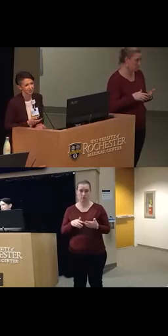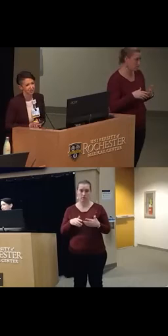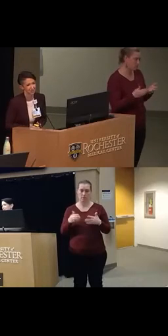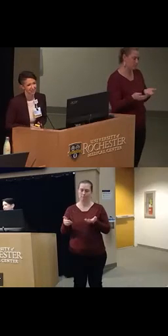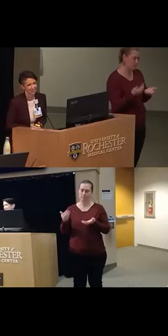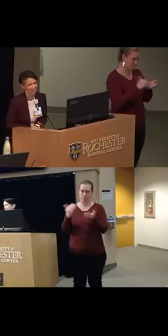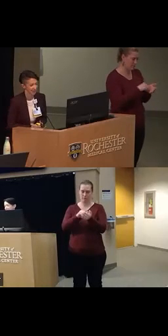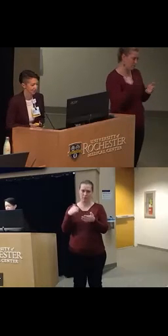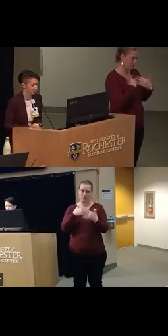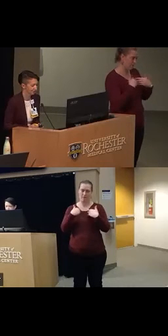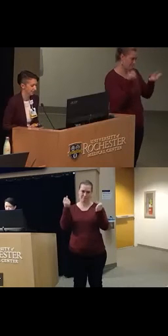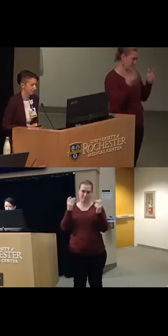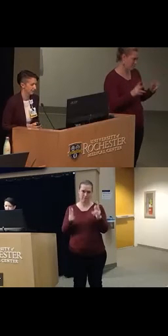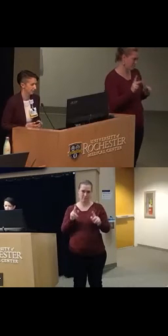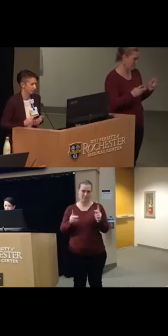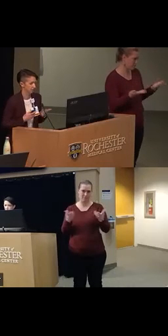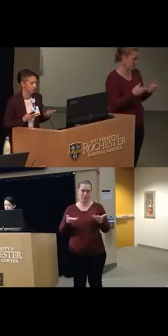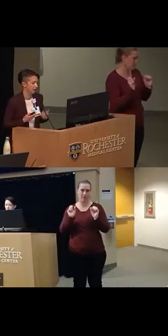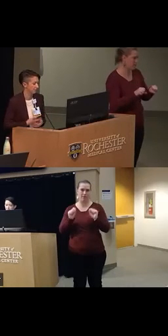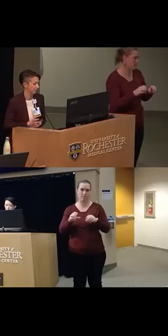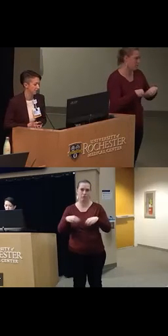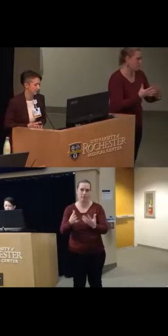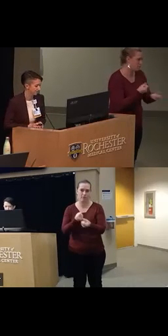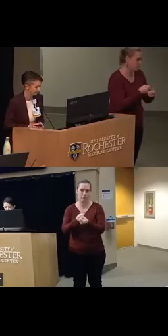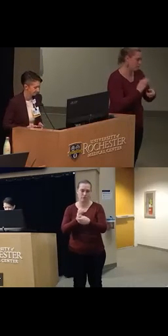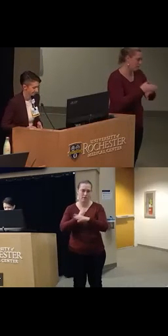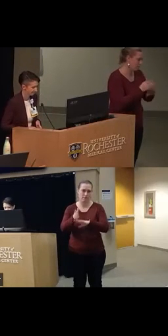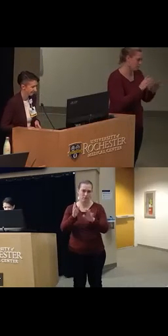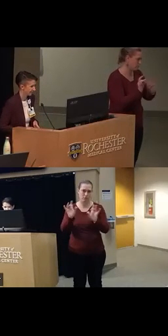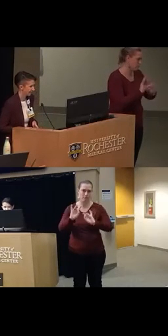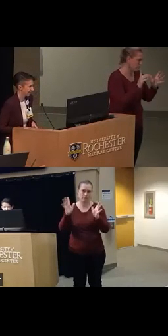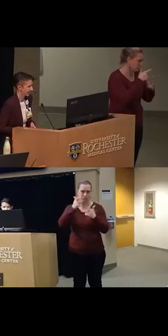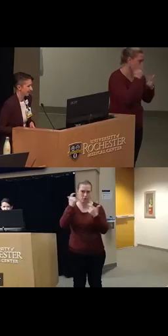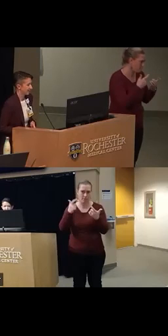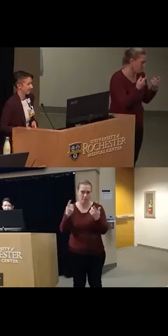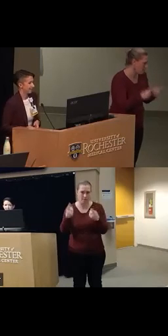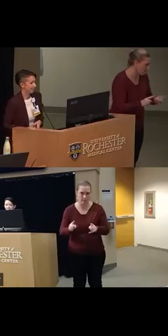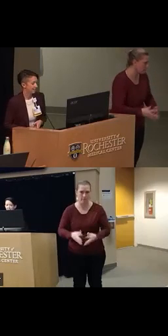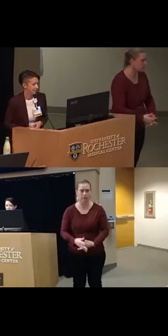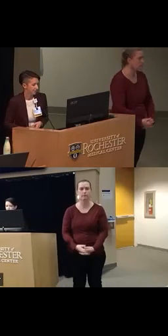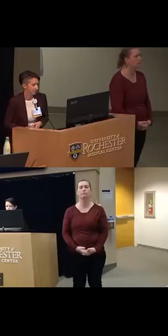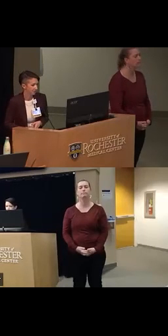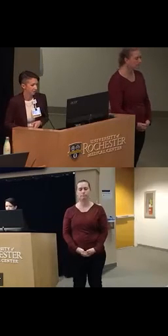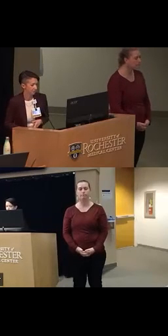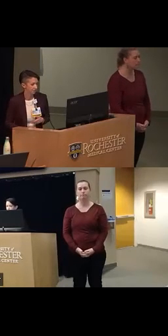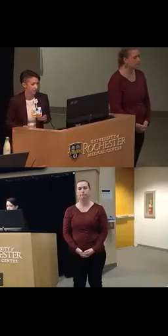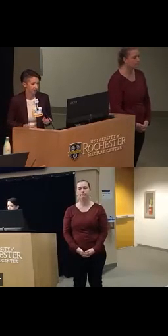people who are able to provide this support after a trauma okay and lastly I want to briefly touch